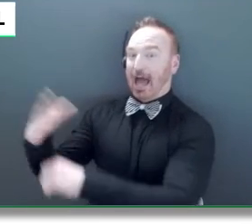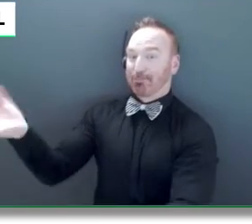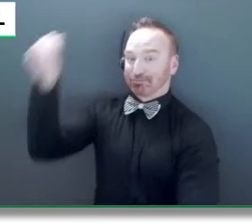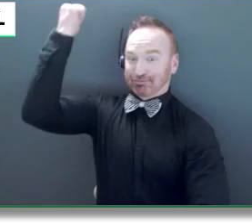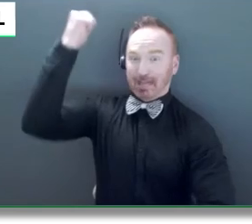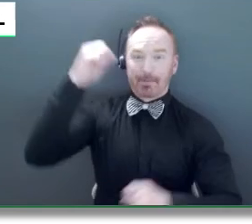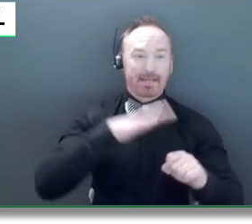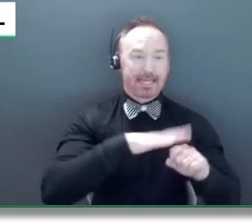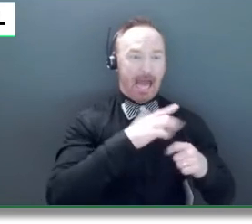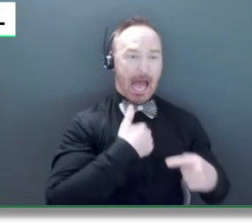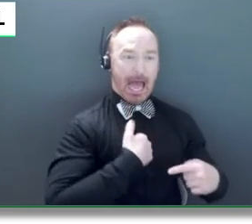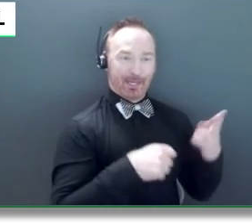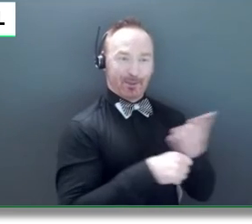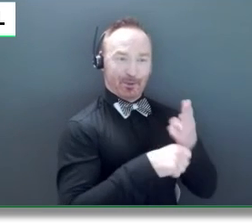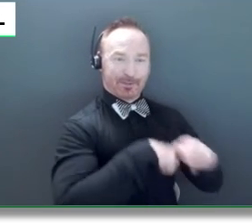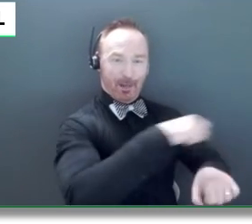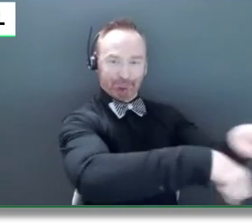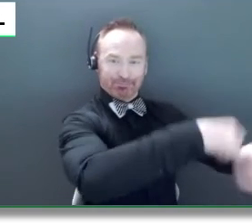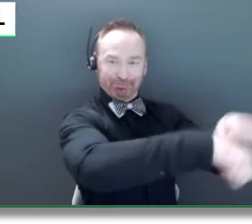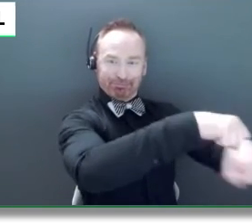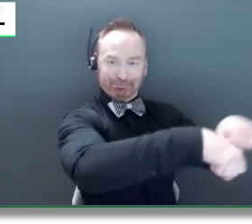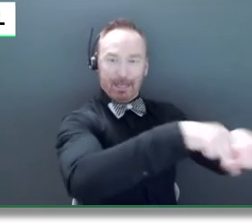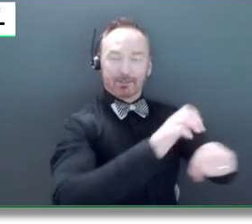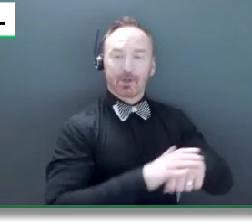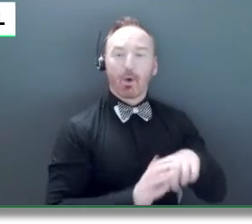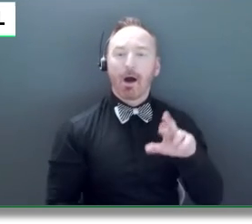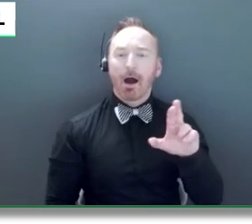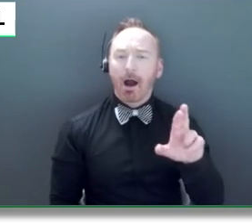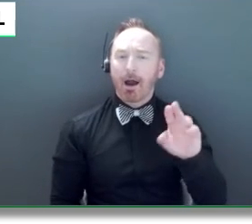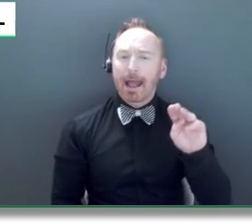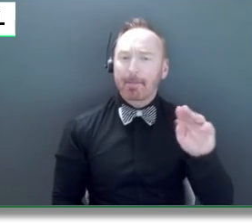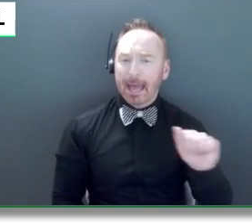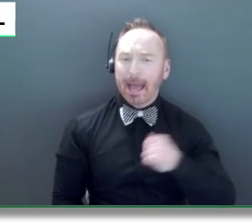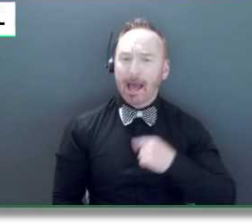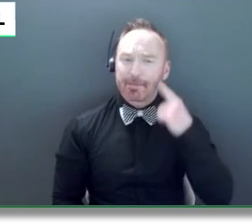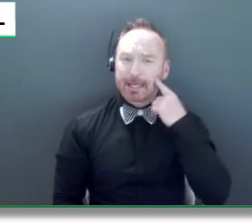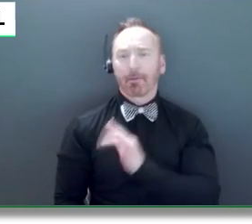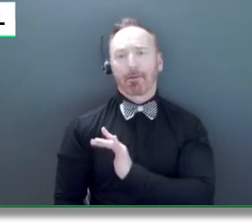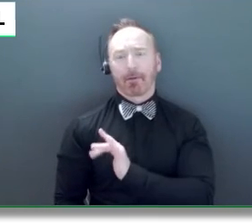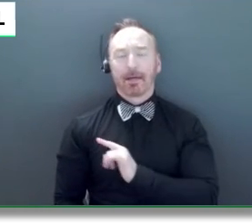from RMA and yeah it's in my dreams. If somebody else knows of of anywhere I